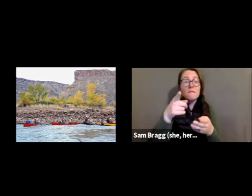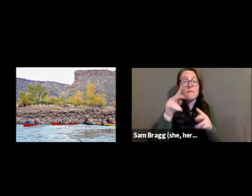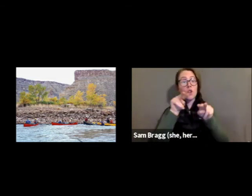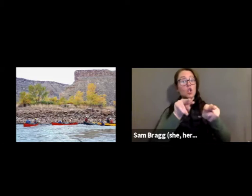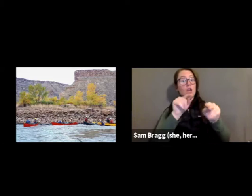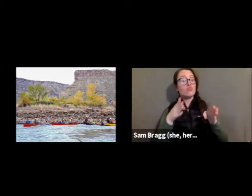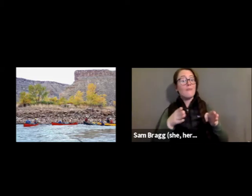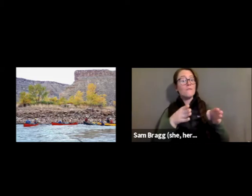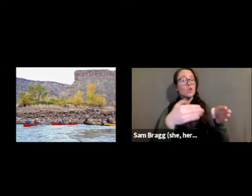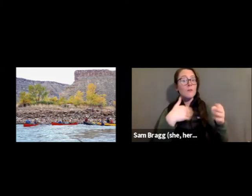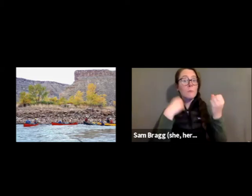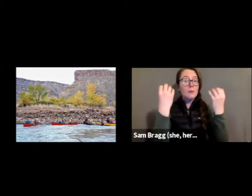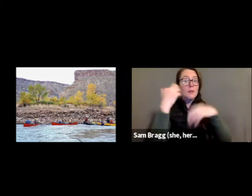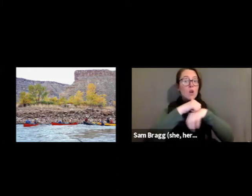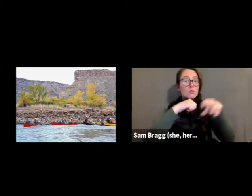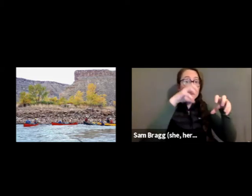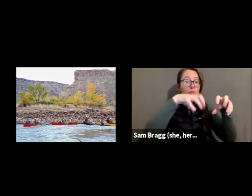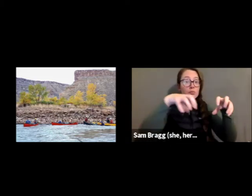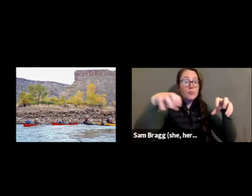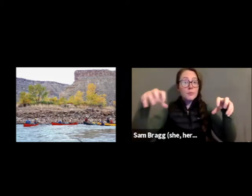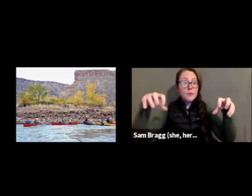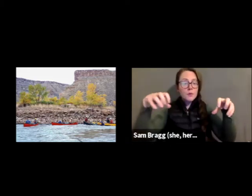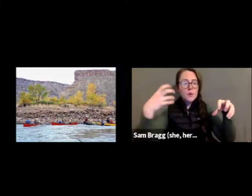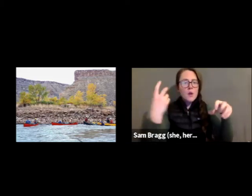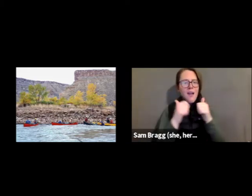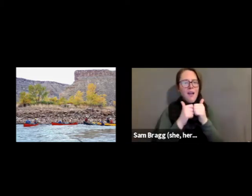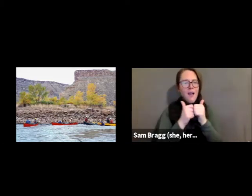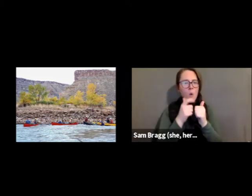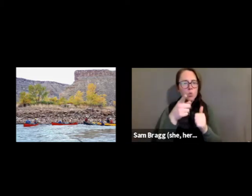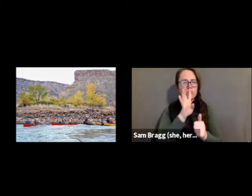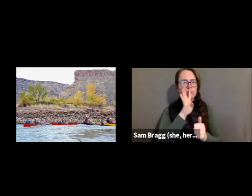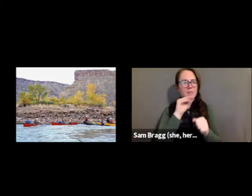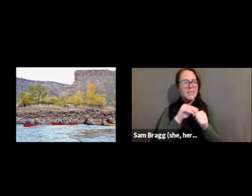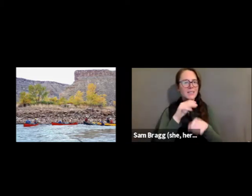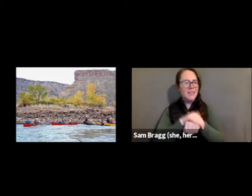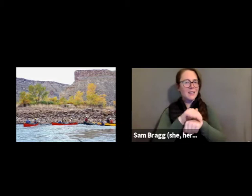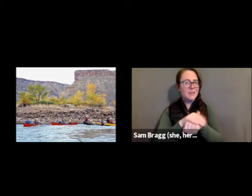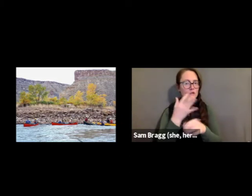a 3d language if you're looking at the river you can see many rocks these can be described easily